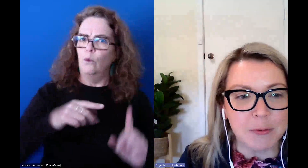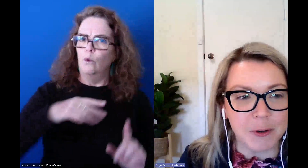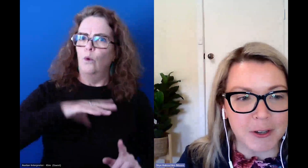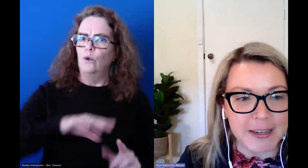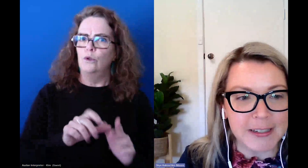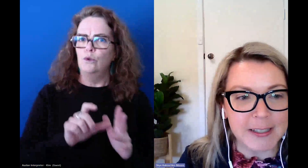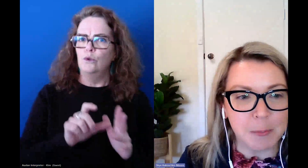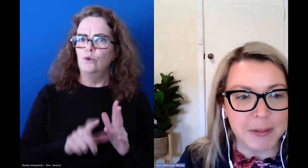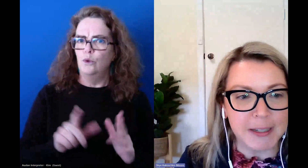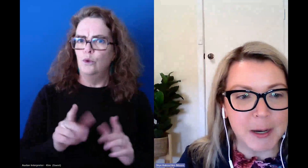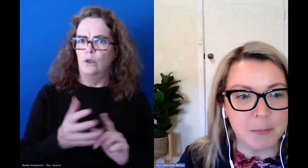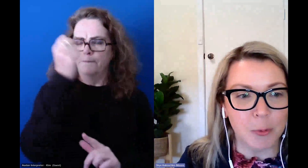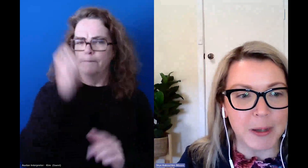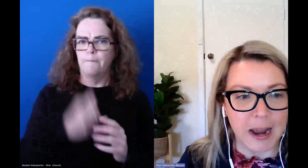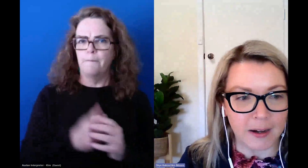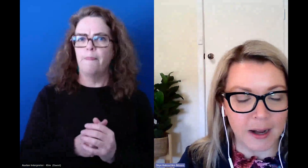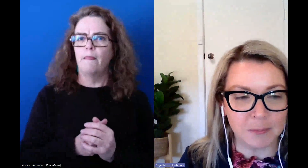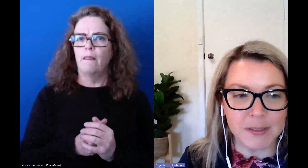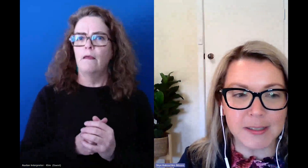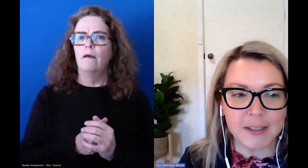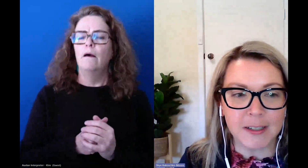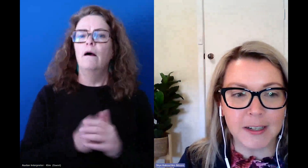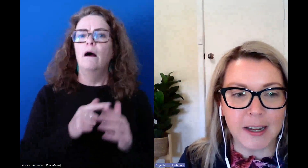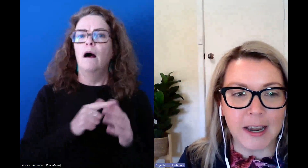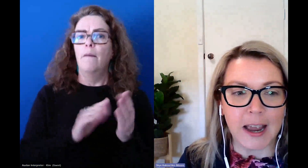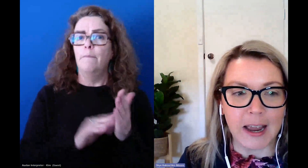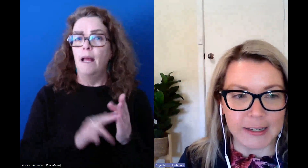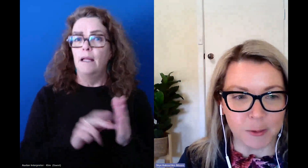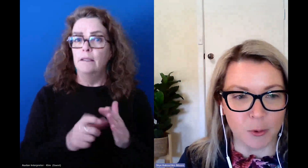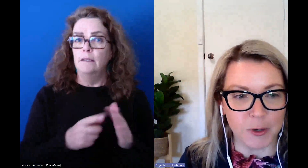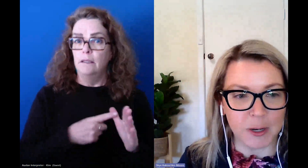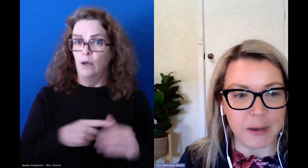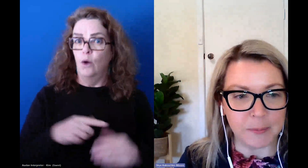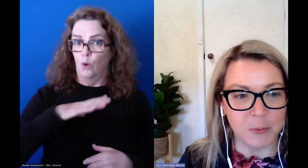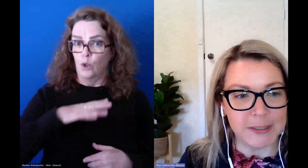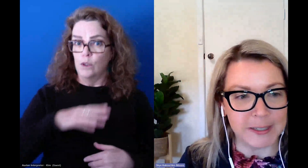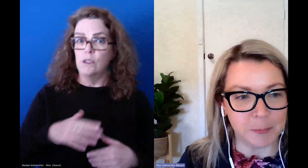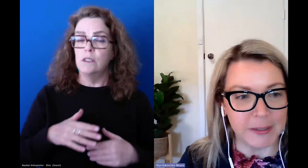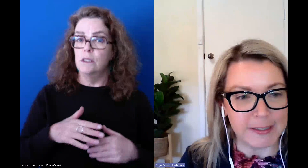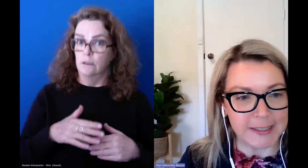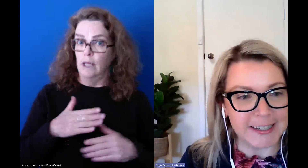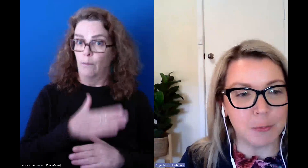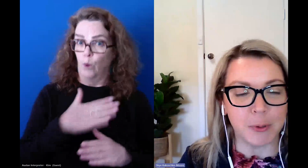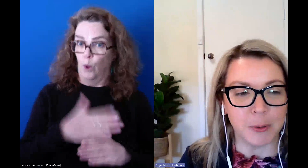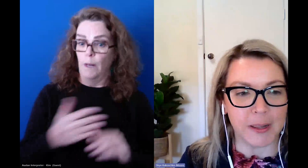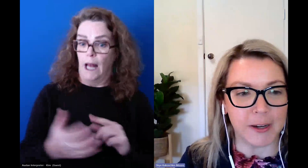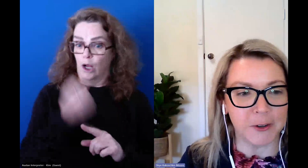to progressing disability employment outcomes, and supporting people with disability to build their